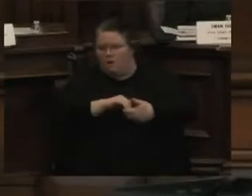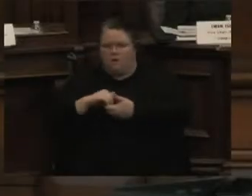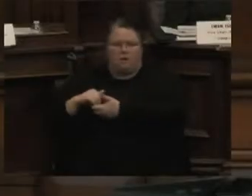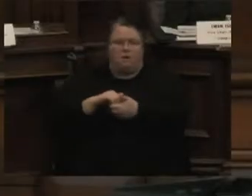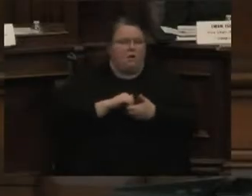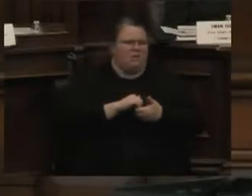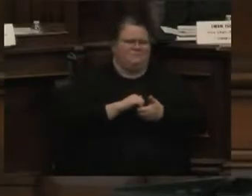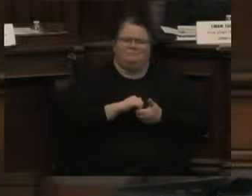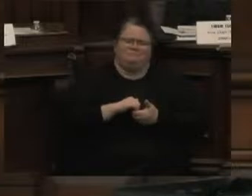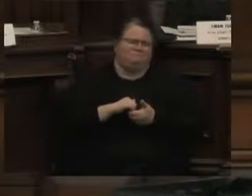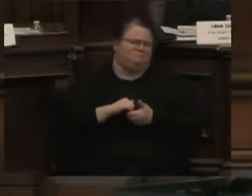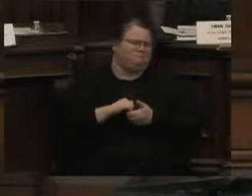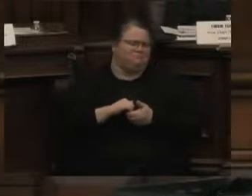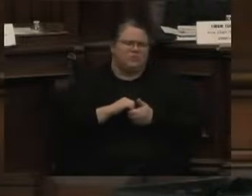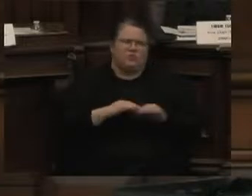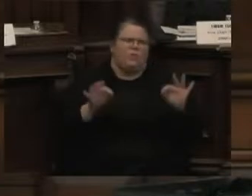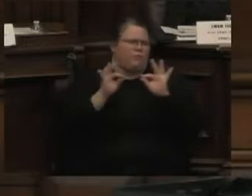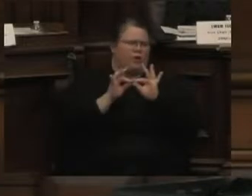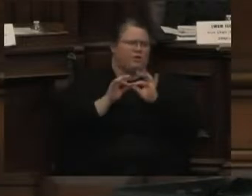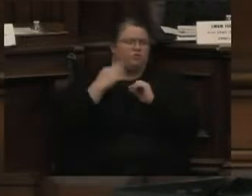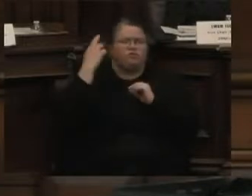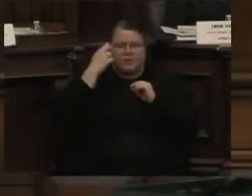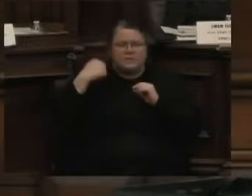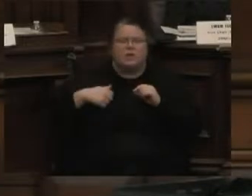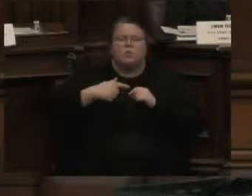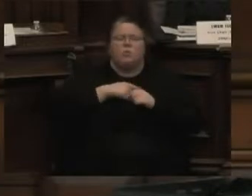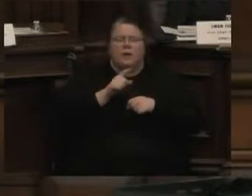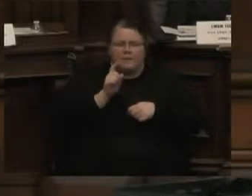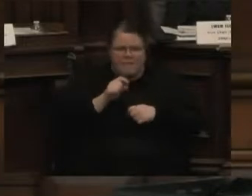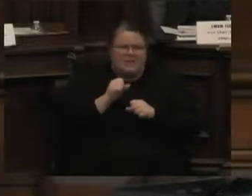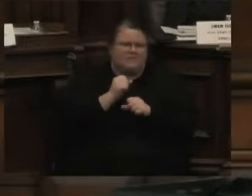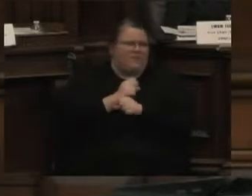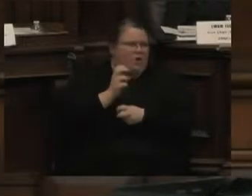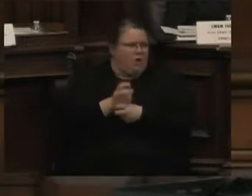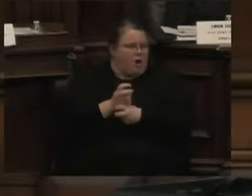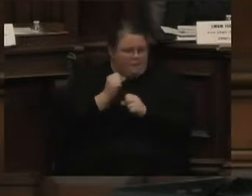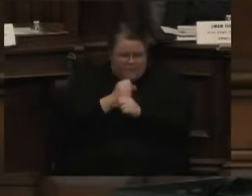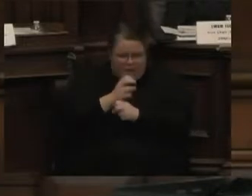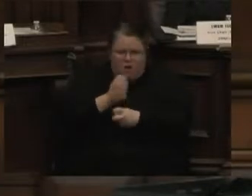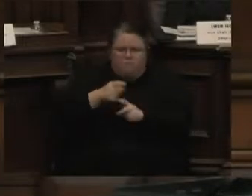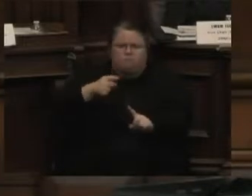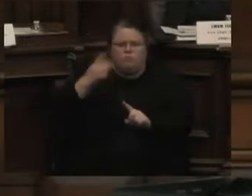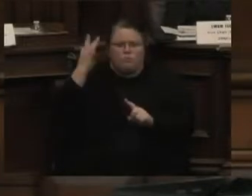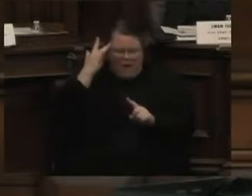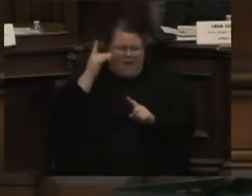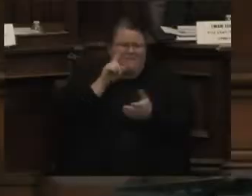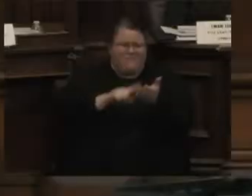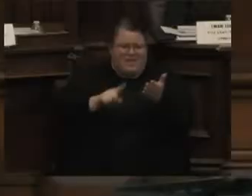important, and having a strong police accountability board is